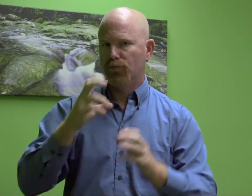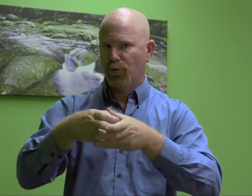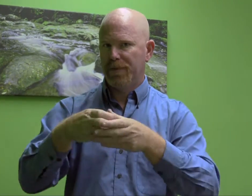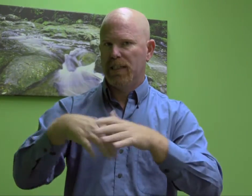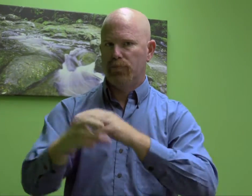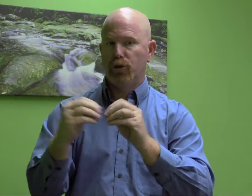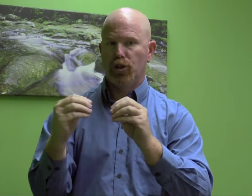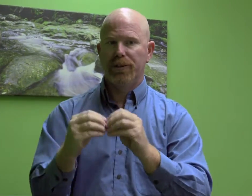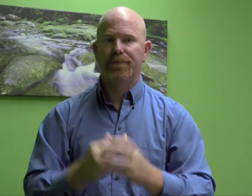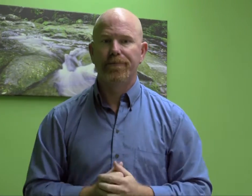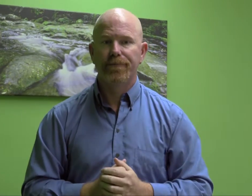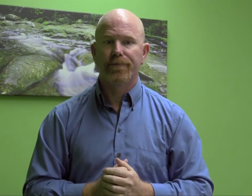And a seniors group in Brisbane.